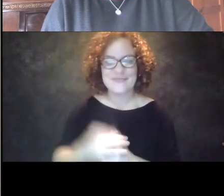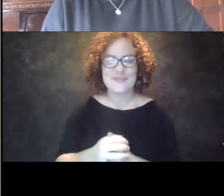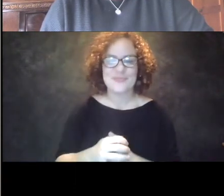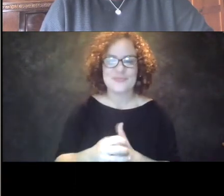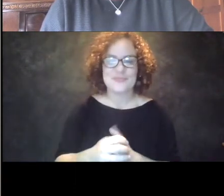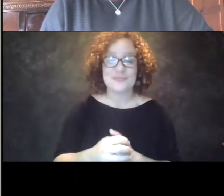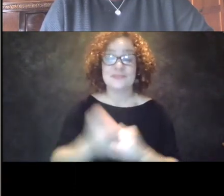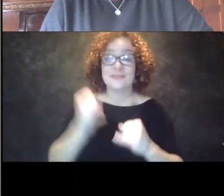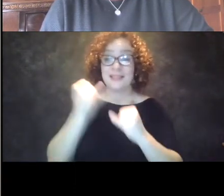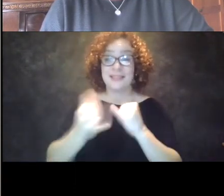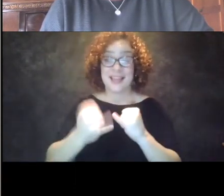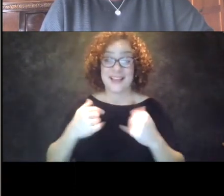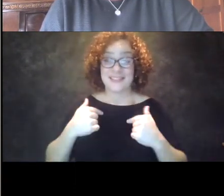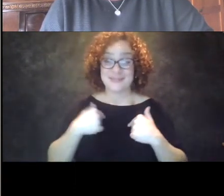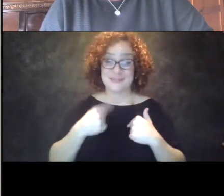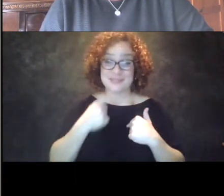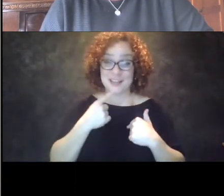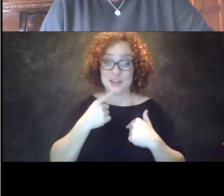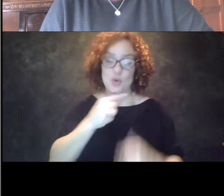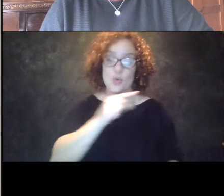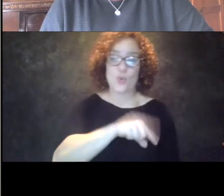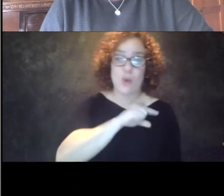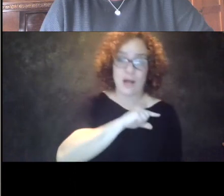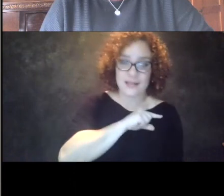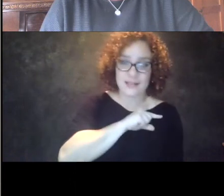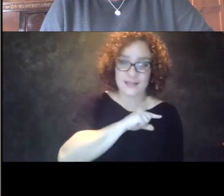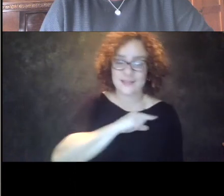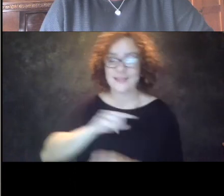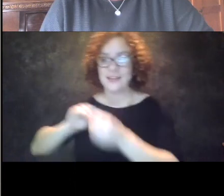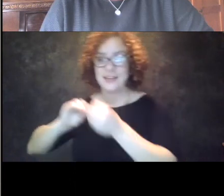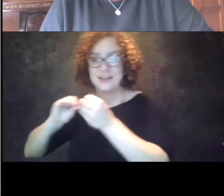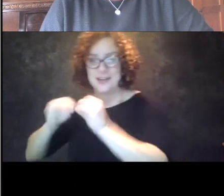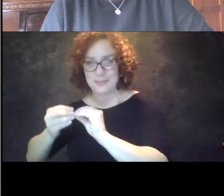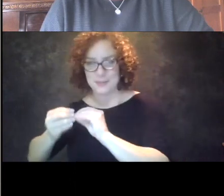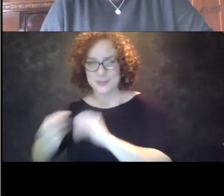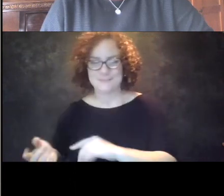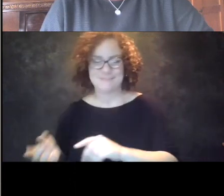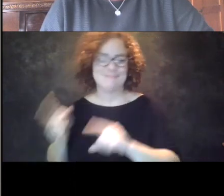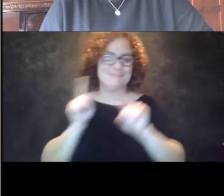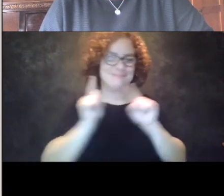last thing I'll say is just as quality over quantity and this is always what I've done